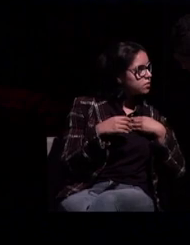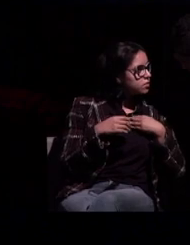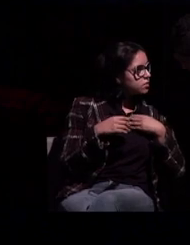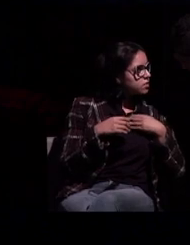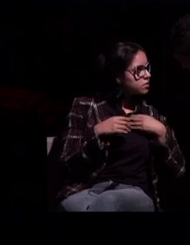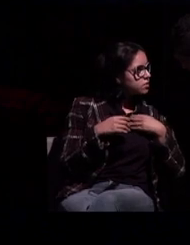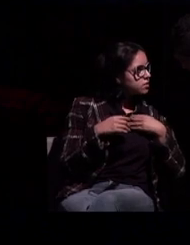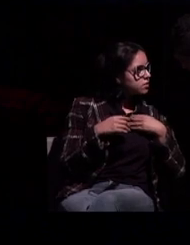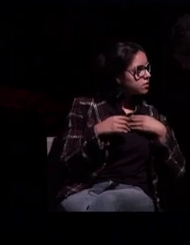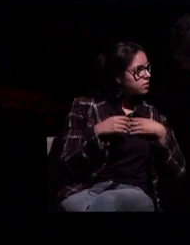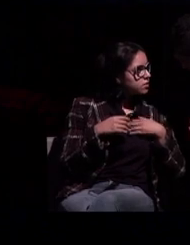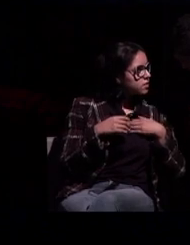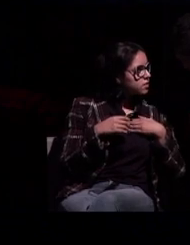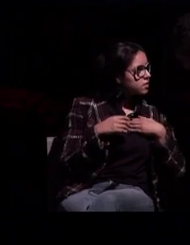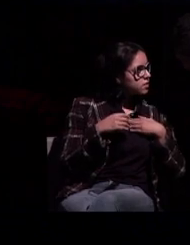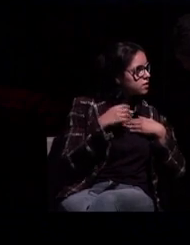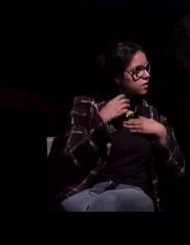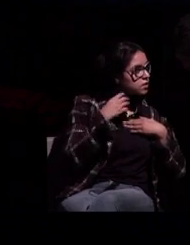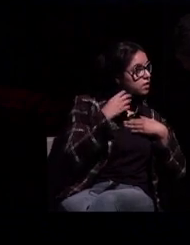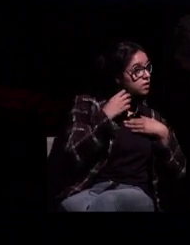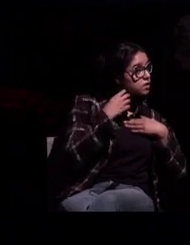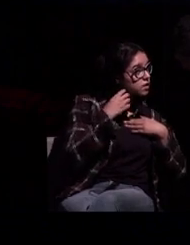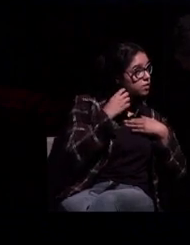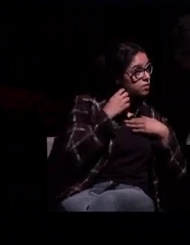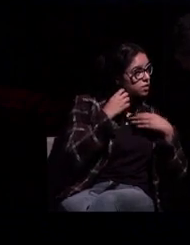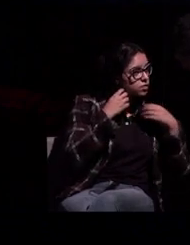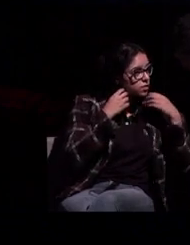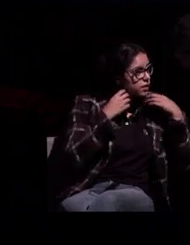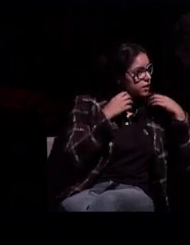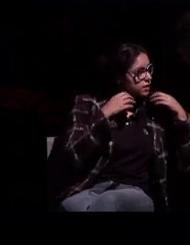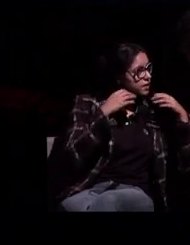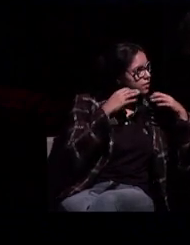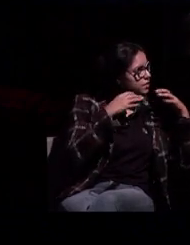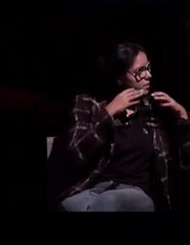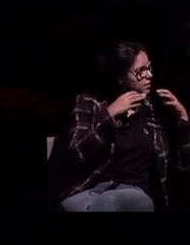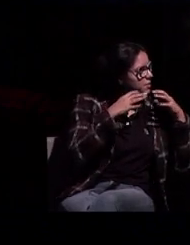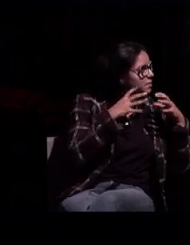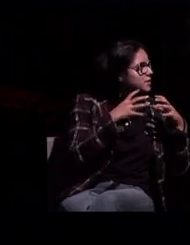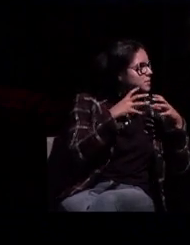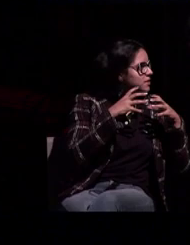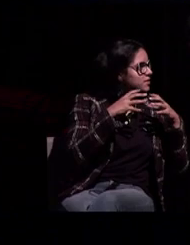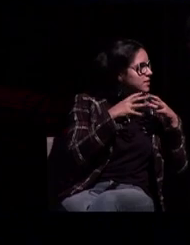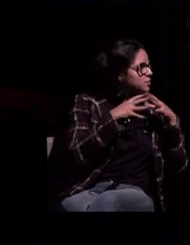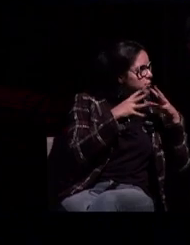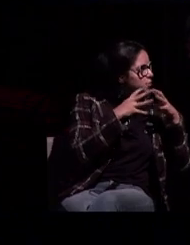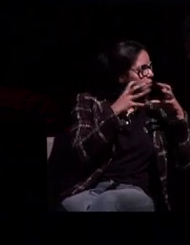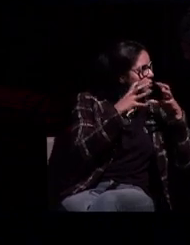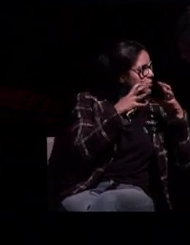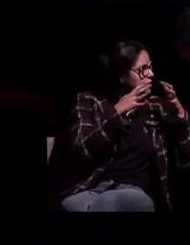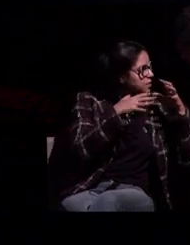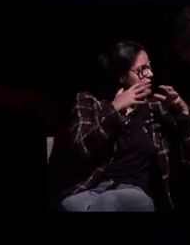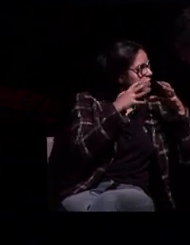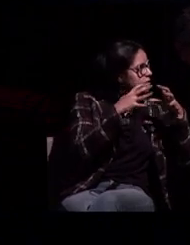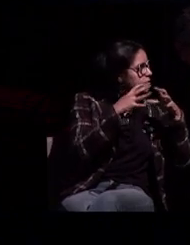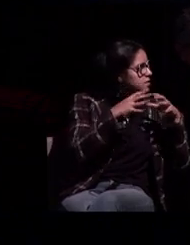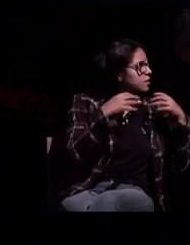As companies try to adjust to these ups and downs